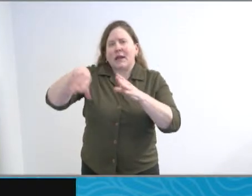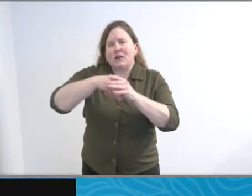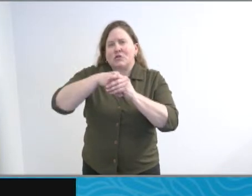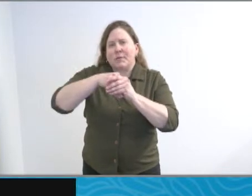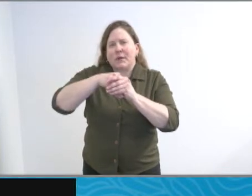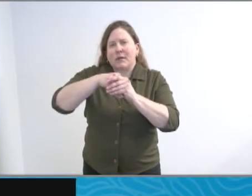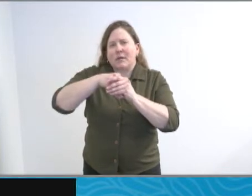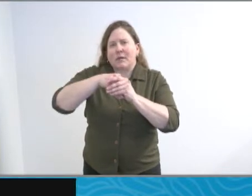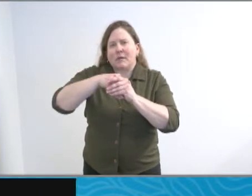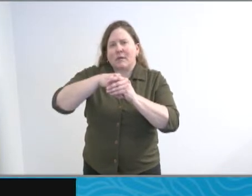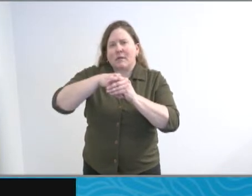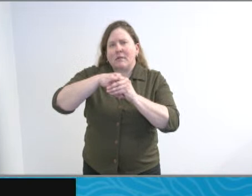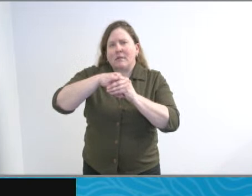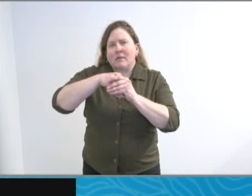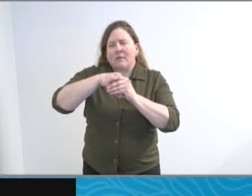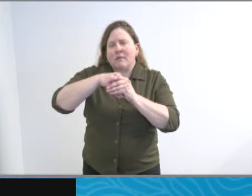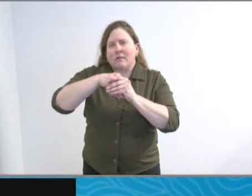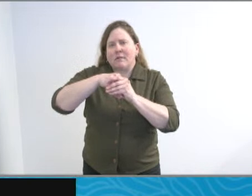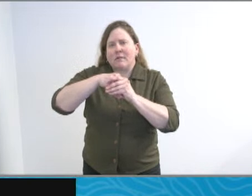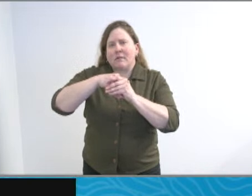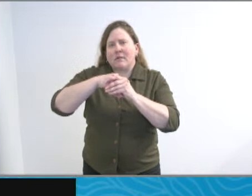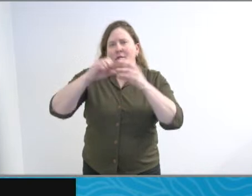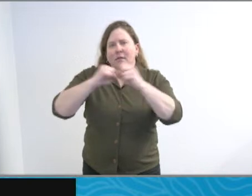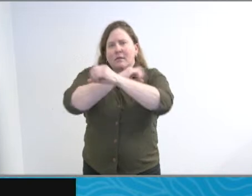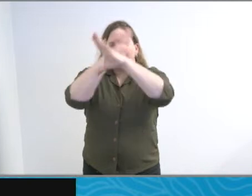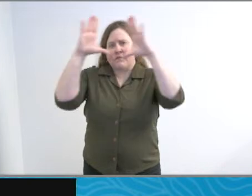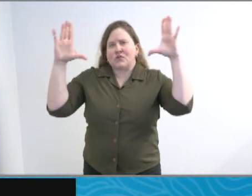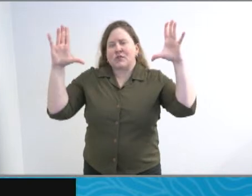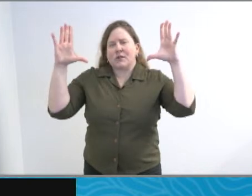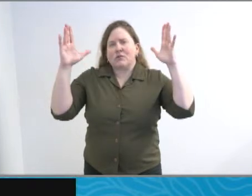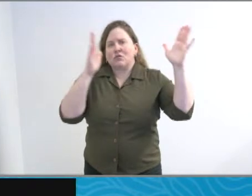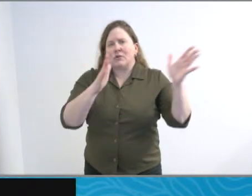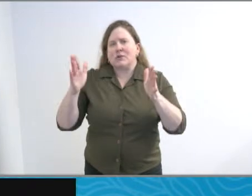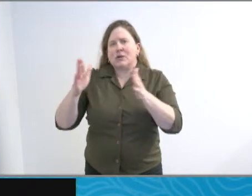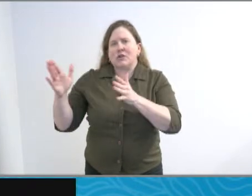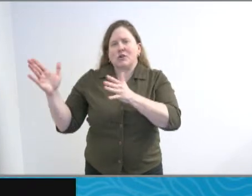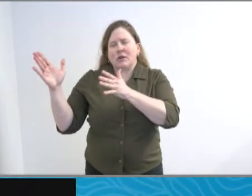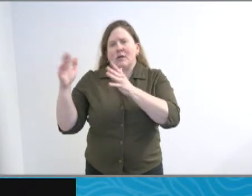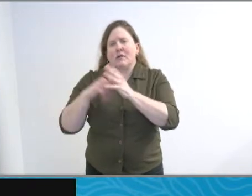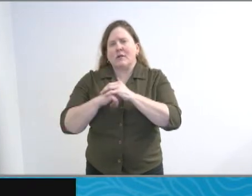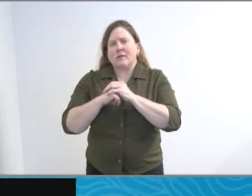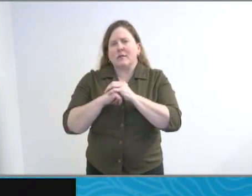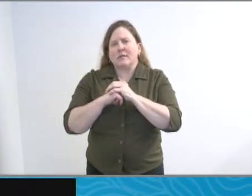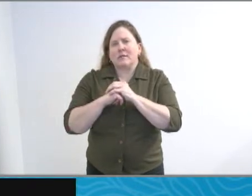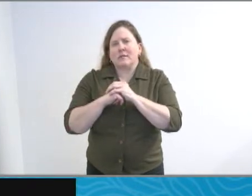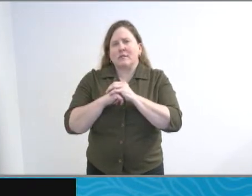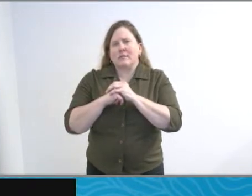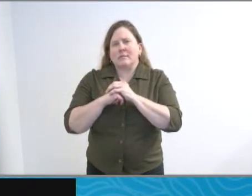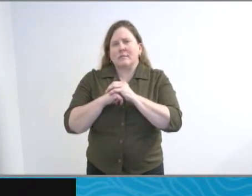that all of that, with the visioning and strategic plan and areas that were reflected in our community's voice,